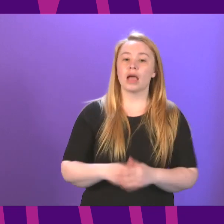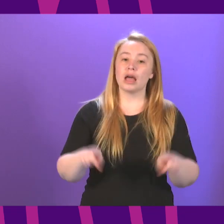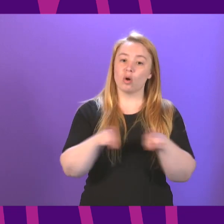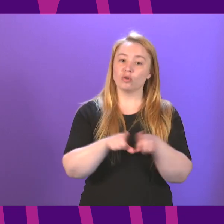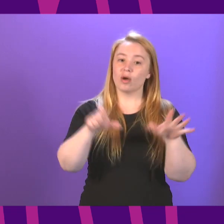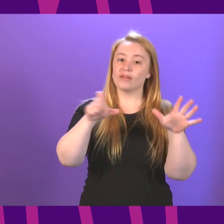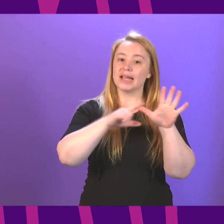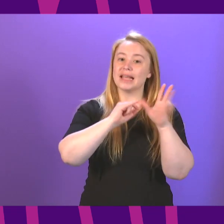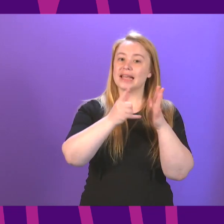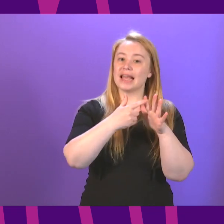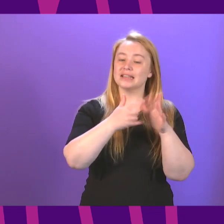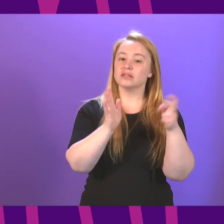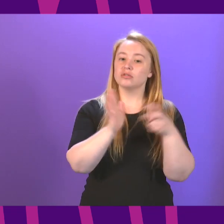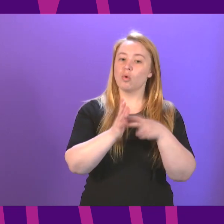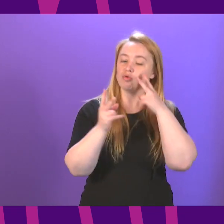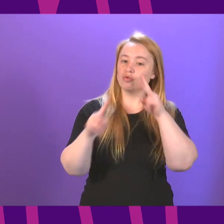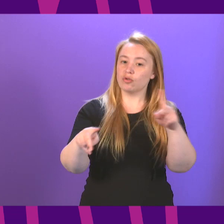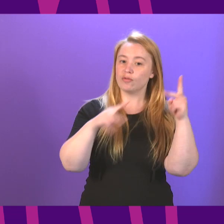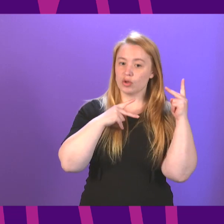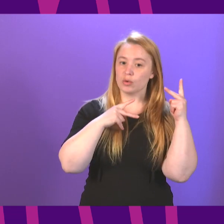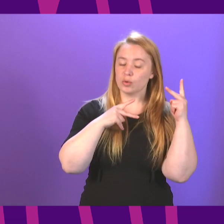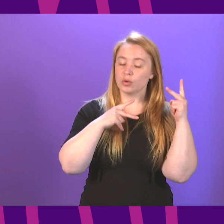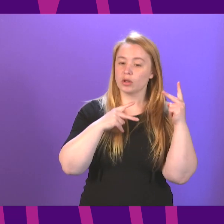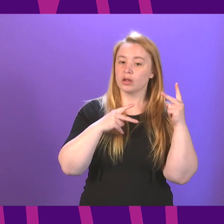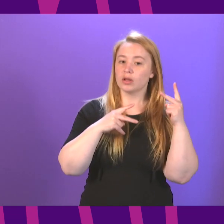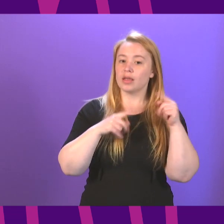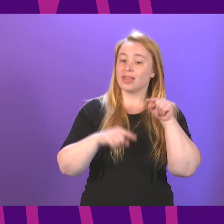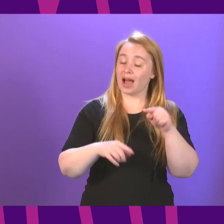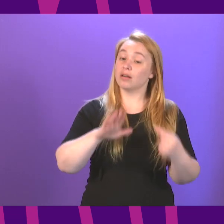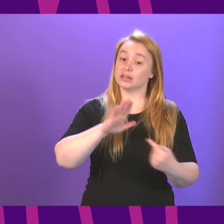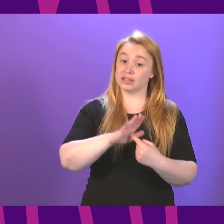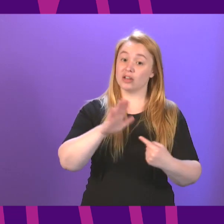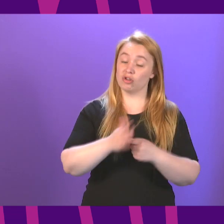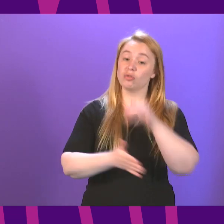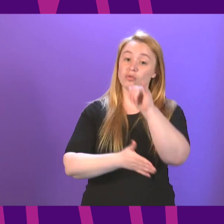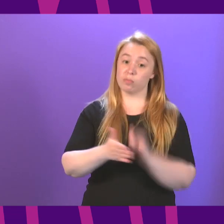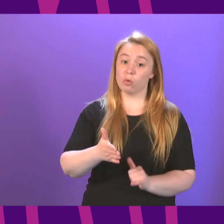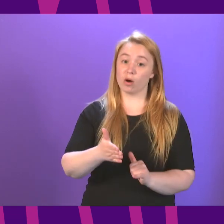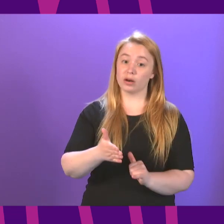review overview report. It was essential that those who were most deeply affected by